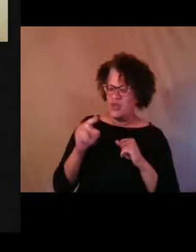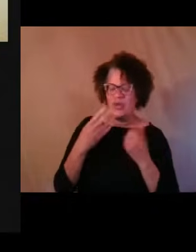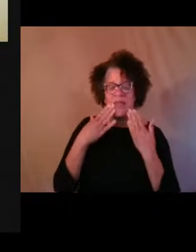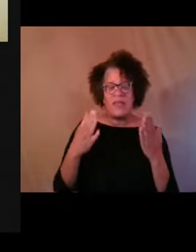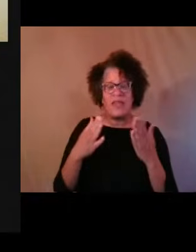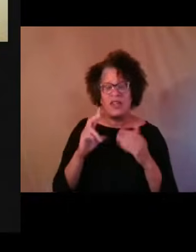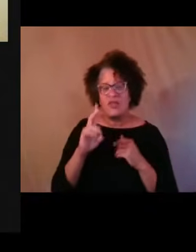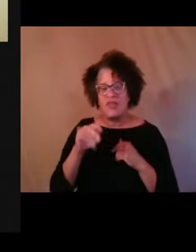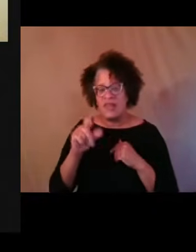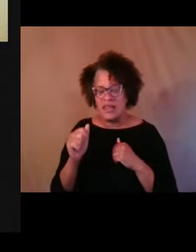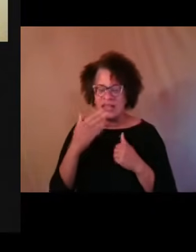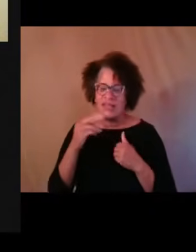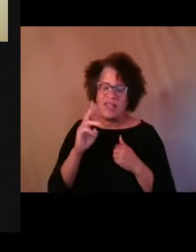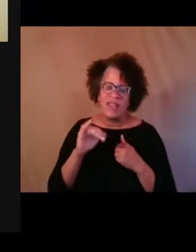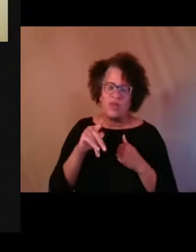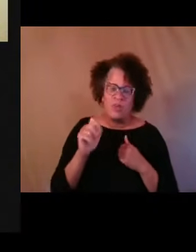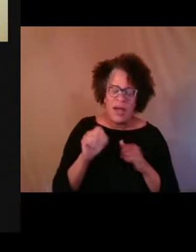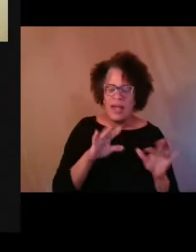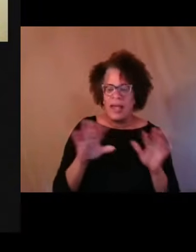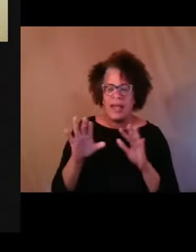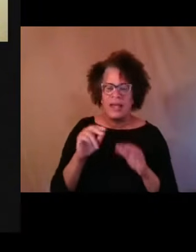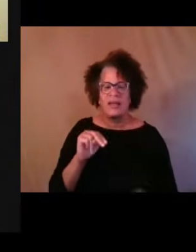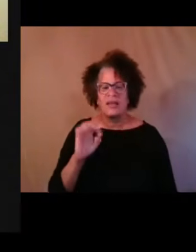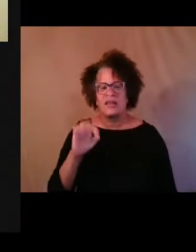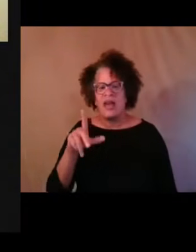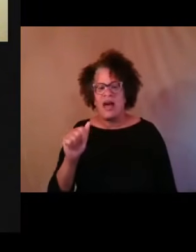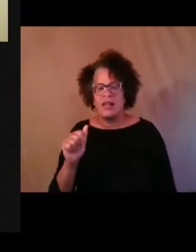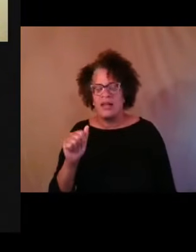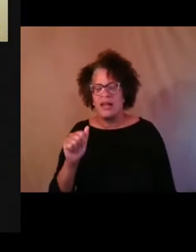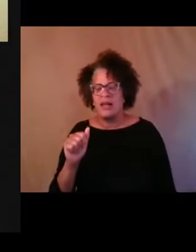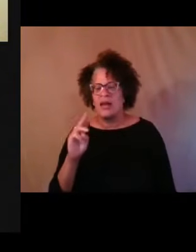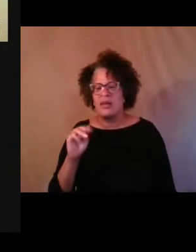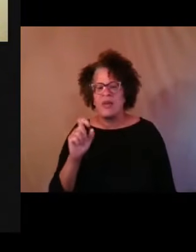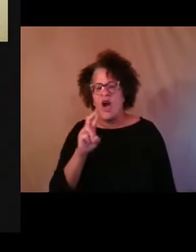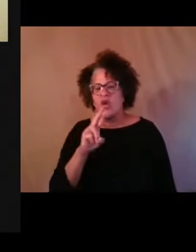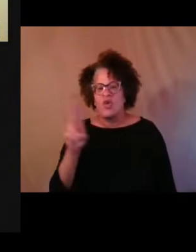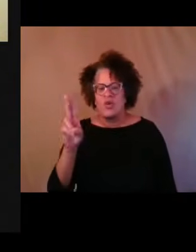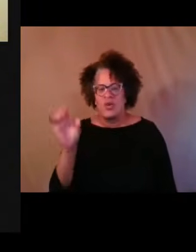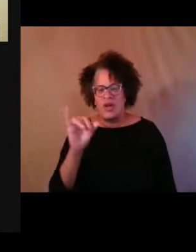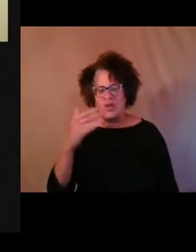Thank you, Mike. Thank you, Nala. Thank you, Maru. Thank you, Angel,